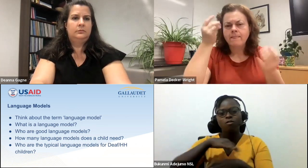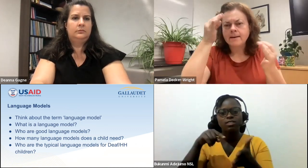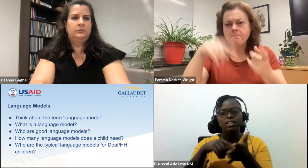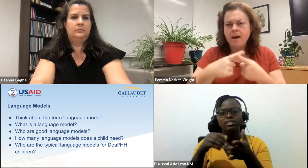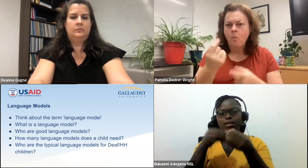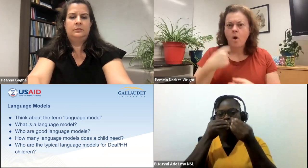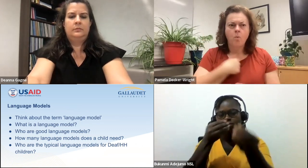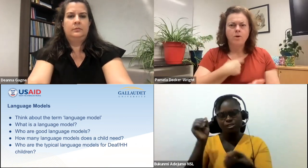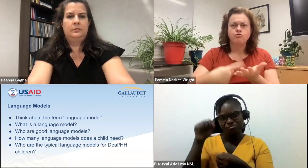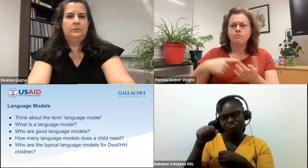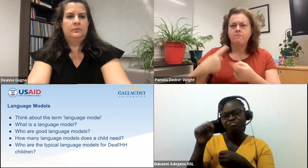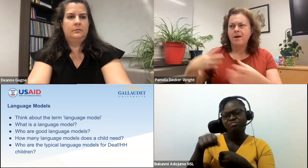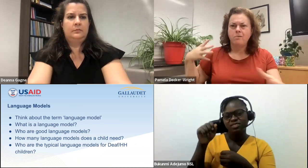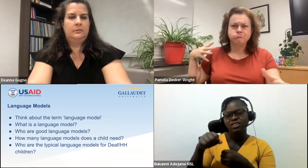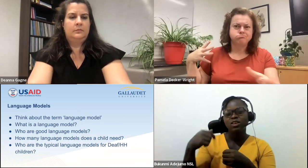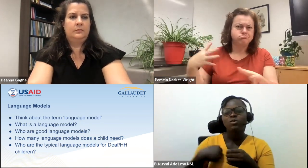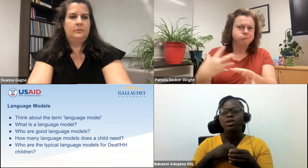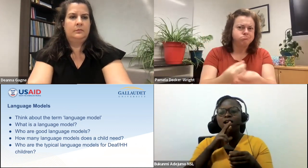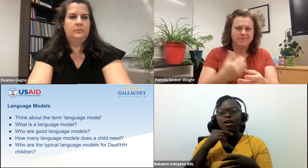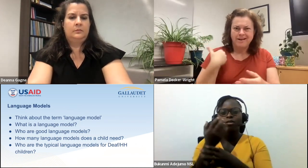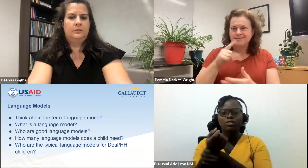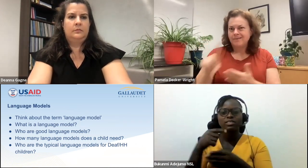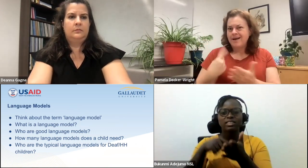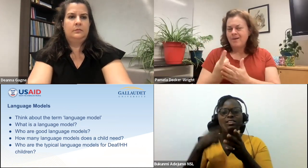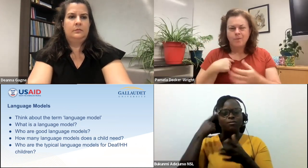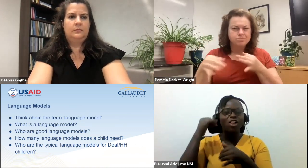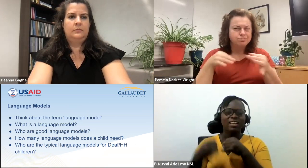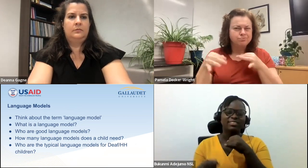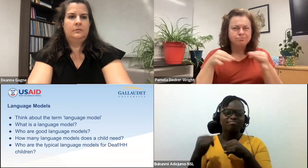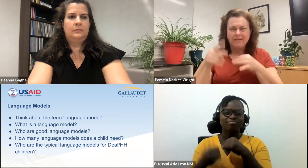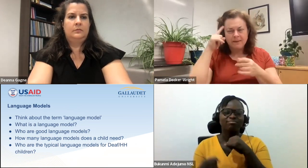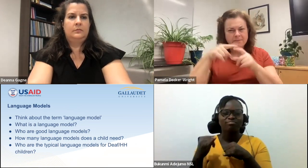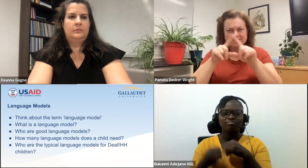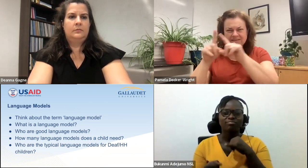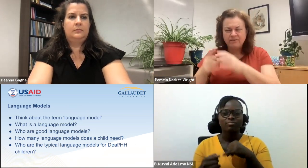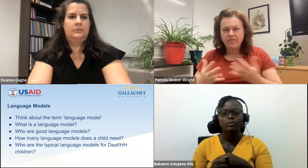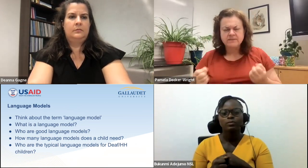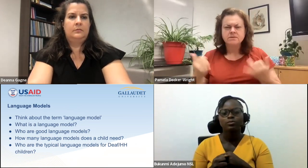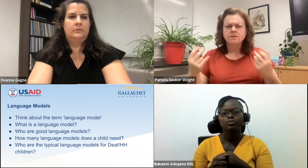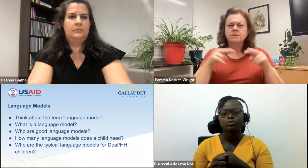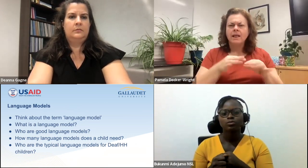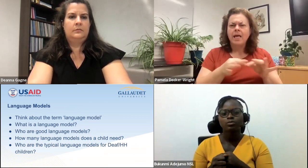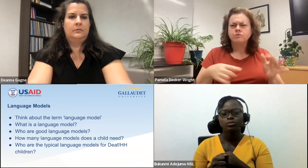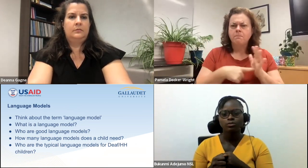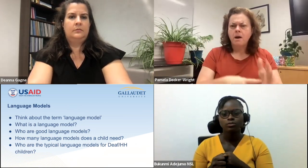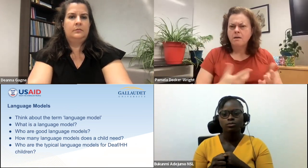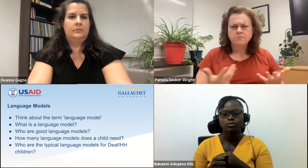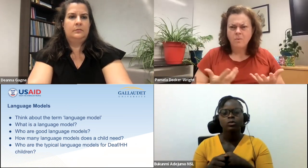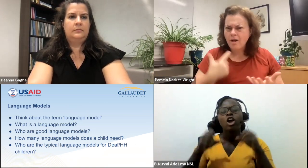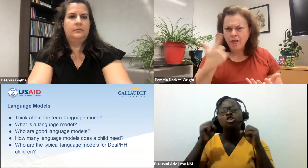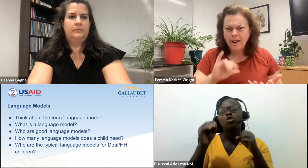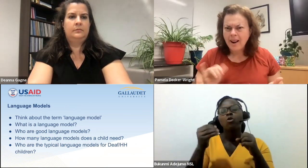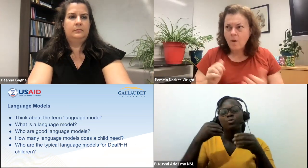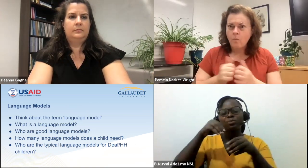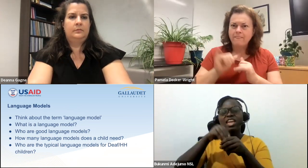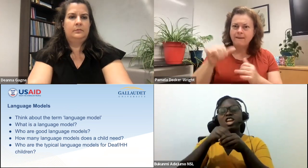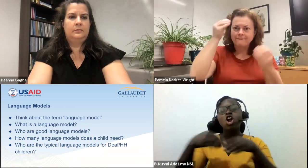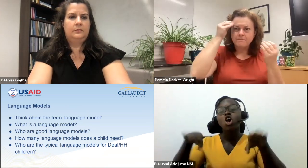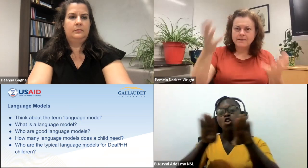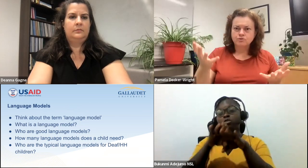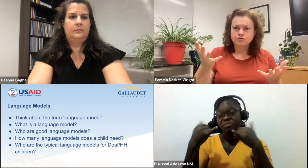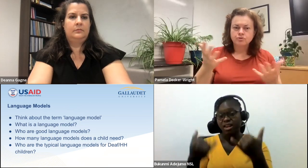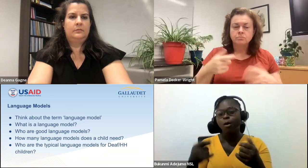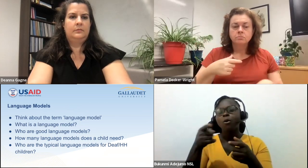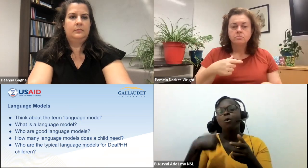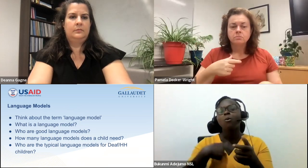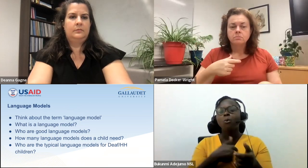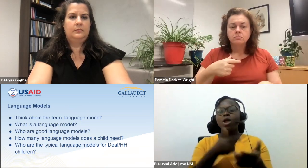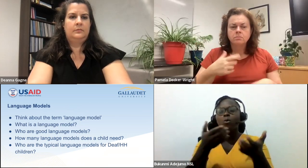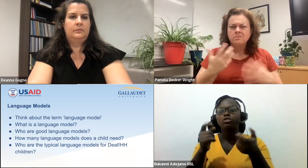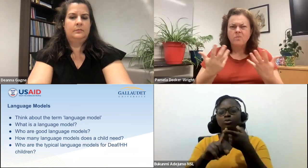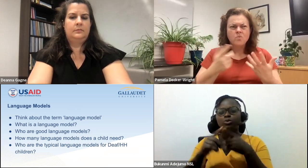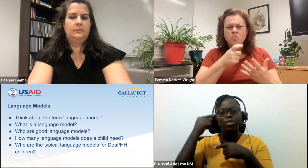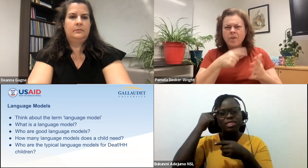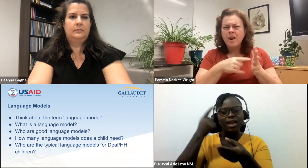So in wrapping up. Now we want you to think about some of the ideas that we've covered in this last hour and a half with all of you. We've covered a lot we've talked about. You know. What could language models be, what information